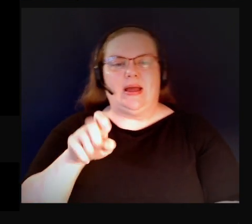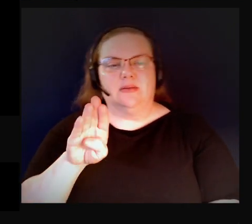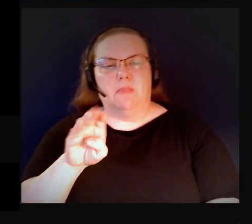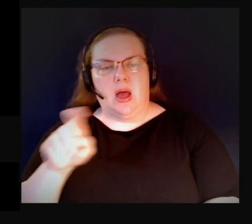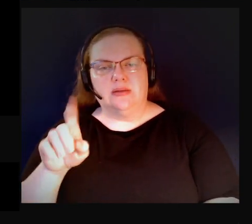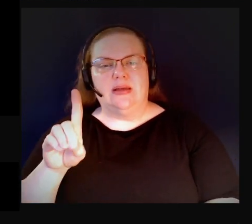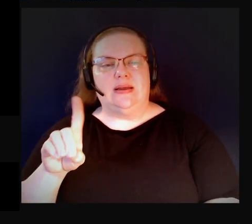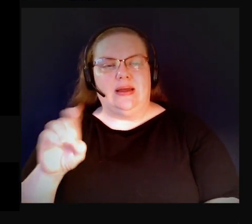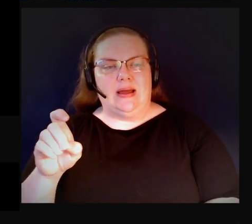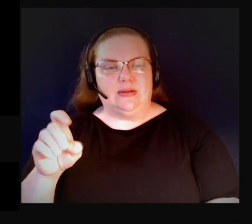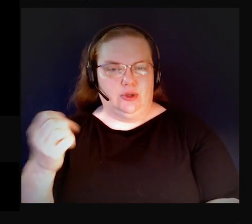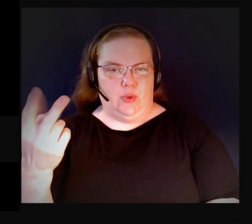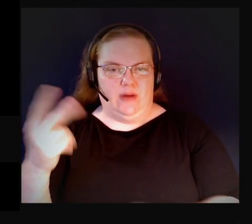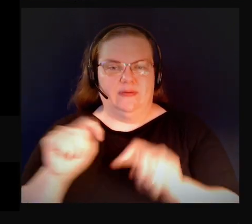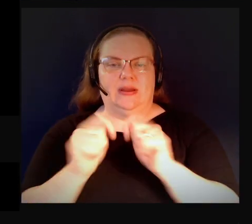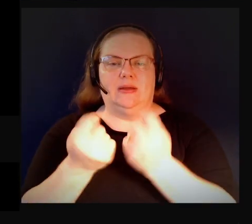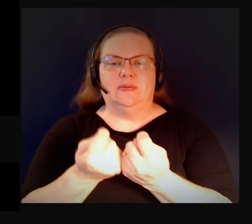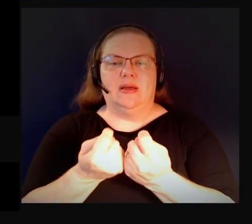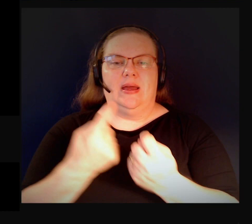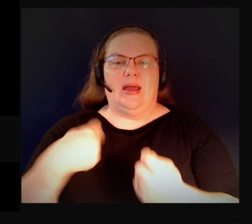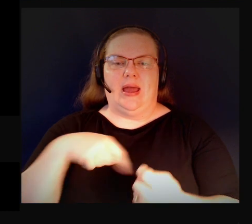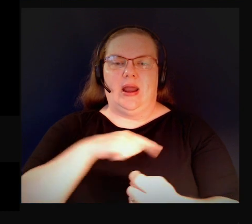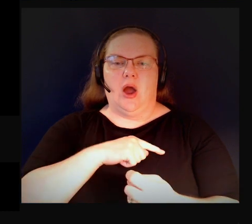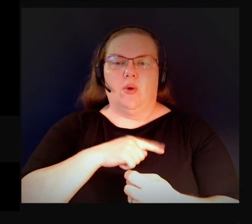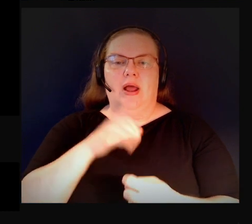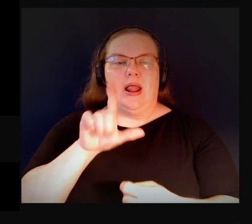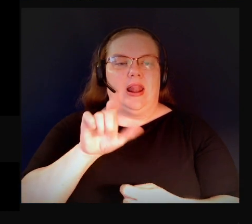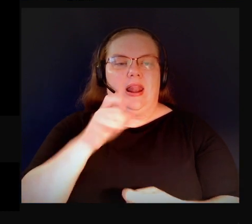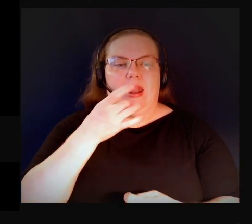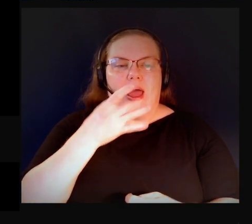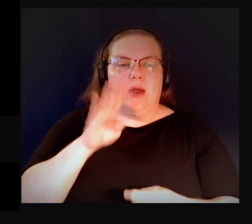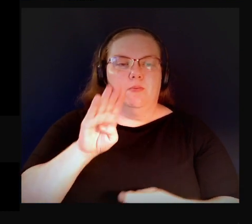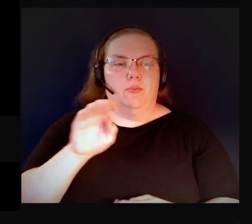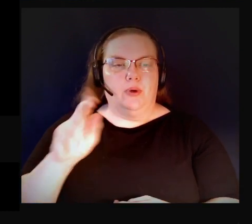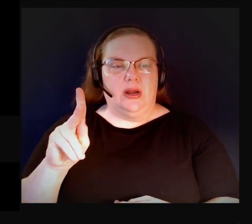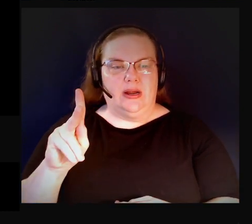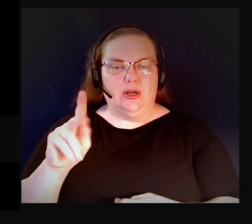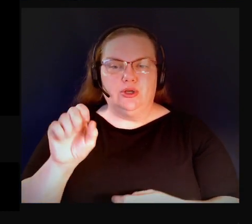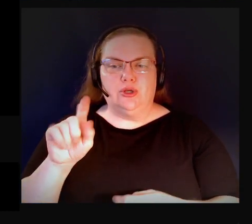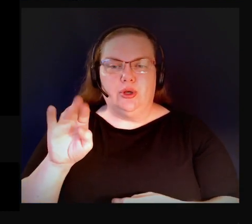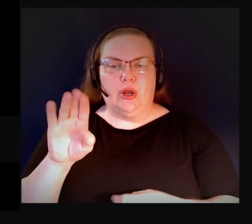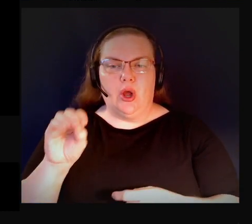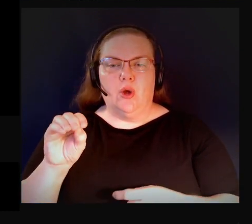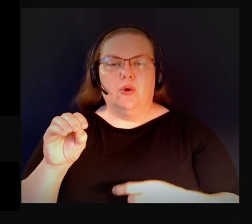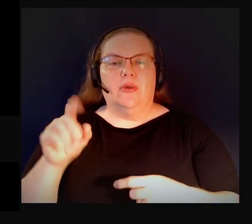Also special thanks to our friends at Light Brick Studio for sharing with us their experience with ray tracing on Xbox.